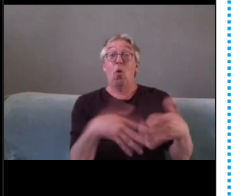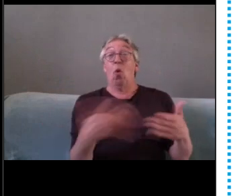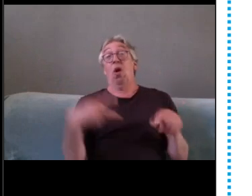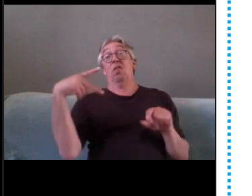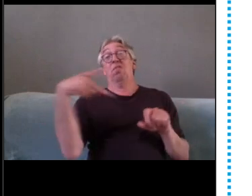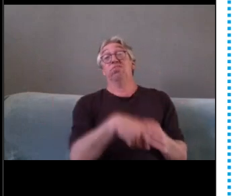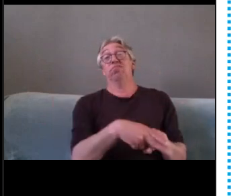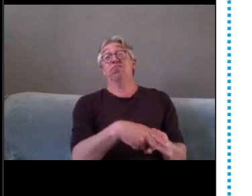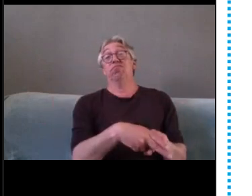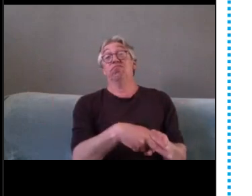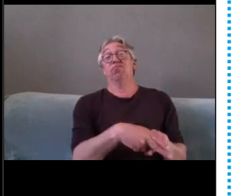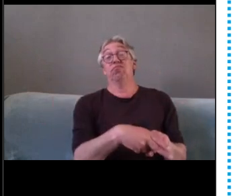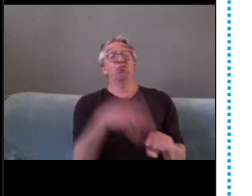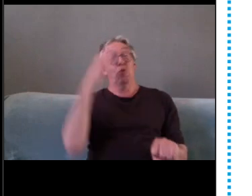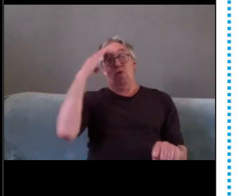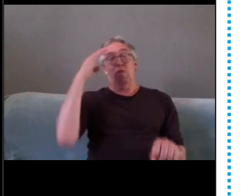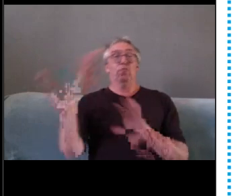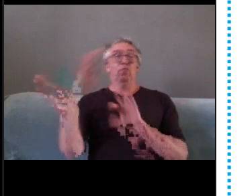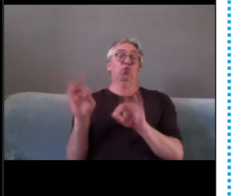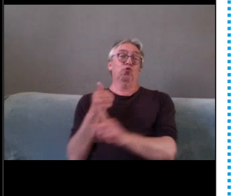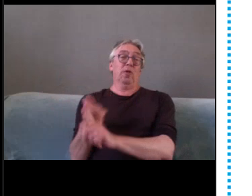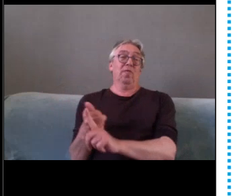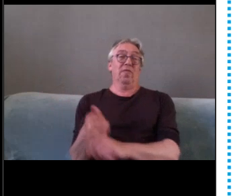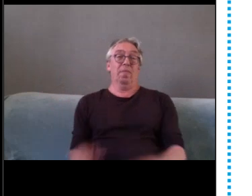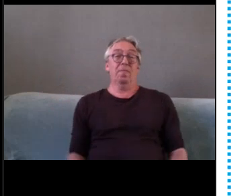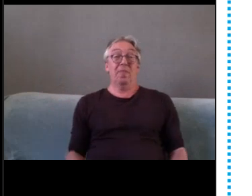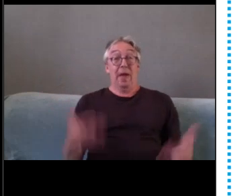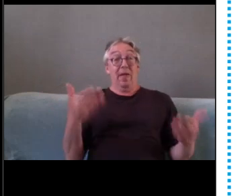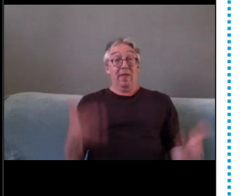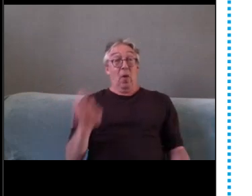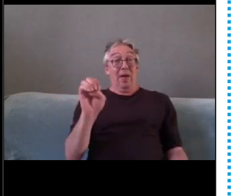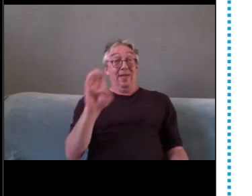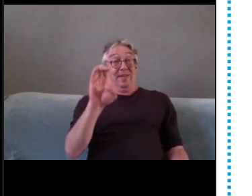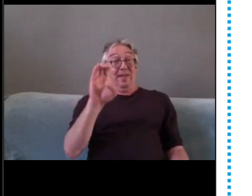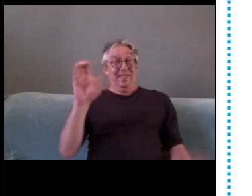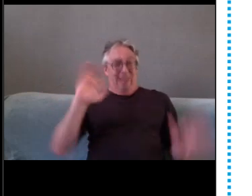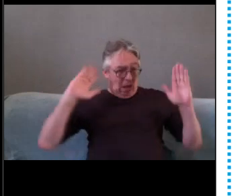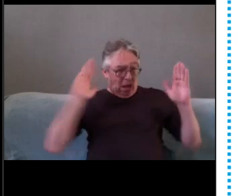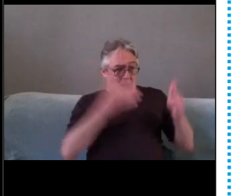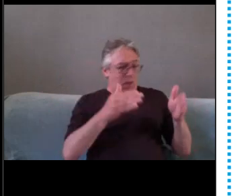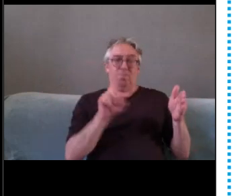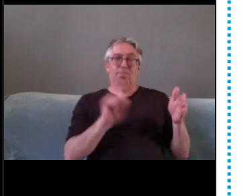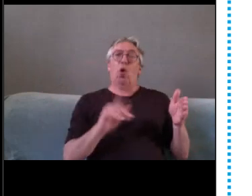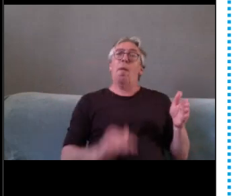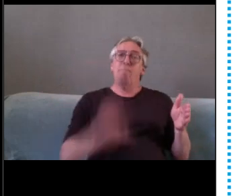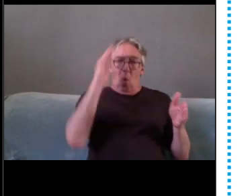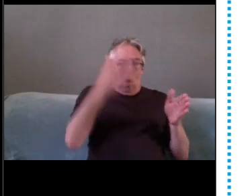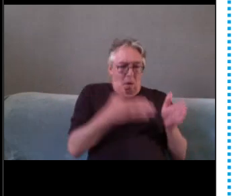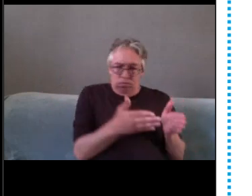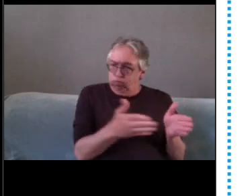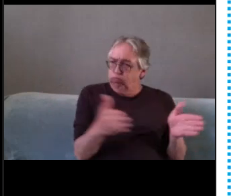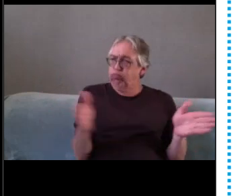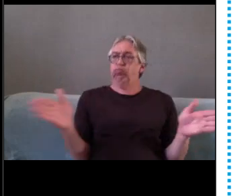So the Code broadens the reach of these Universal services